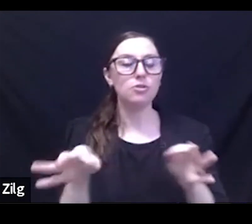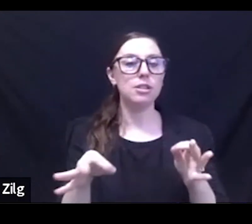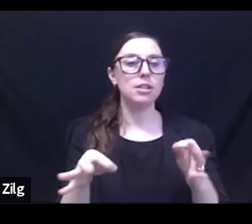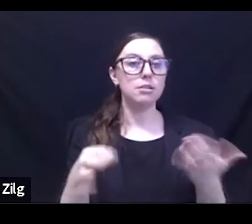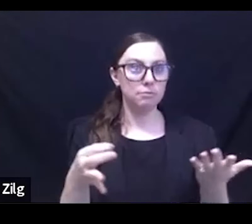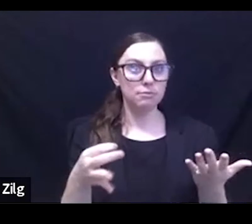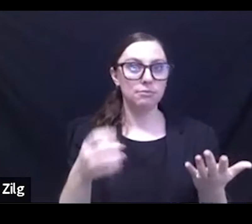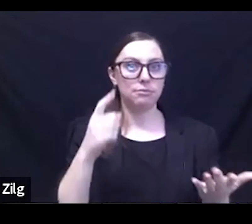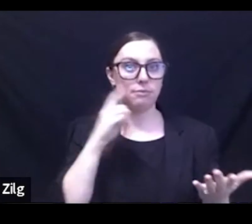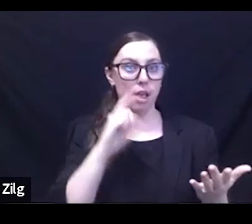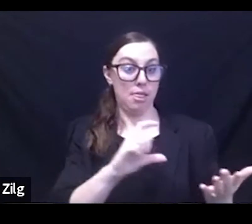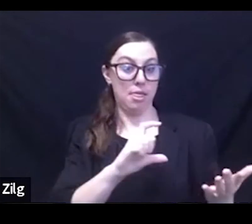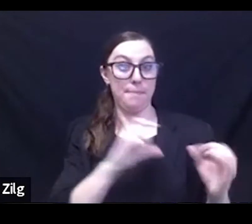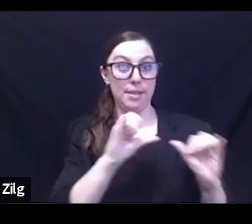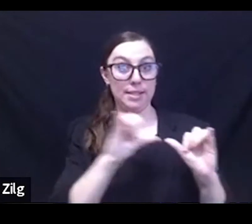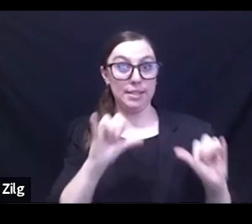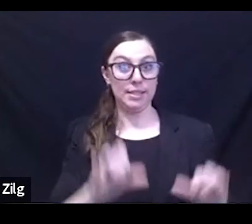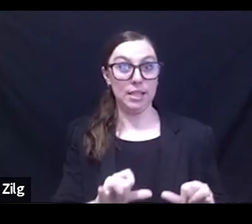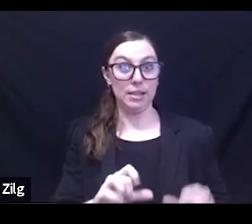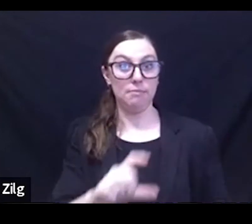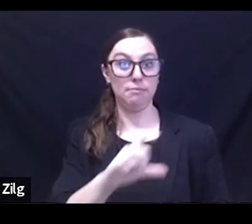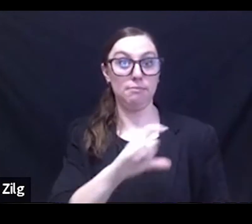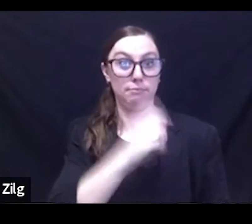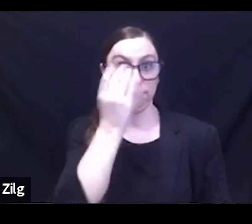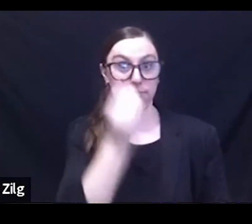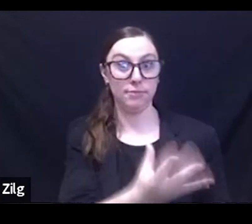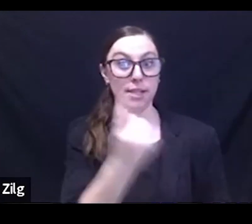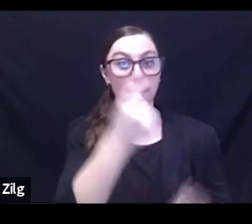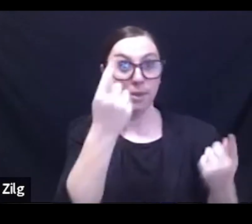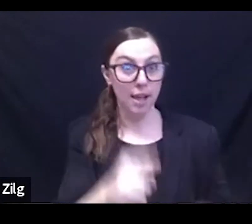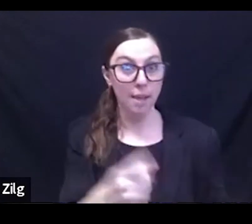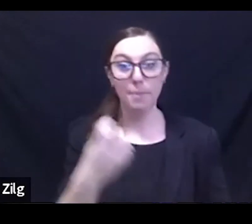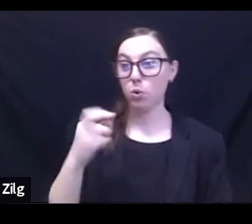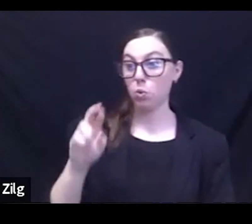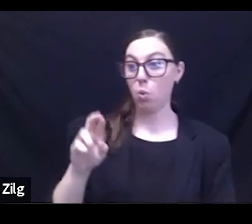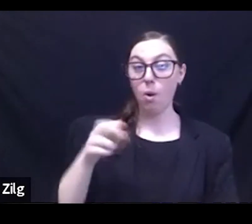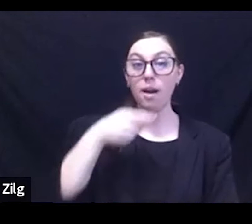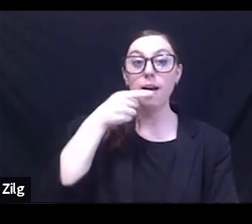police officer is notify or a public defender who is representing the interests